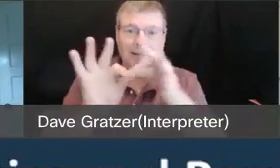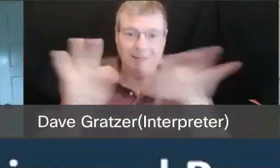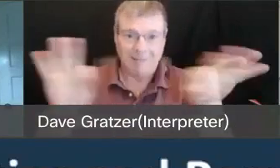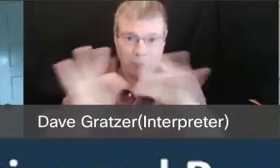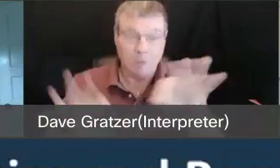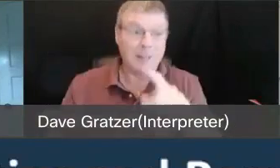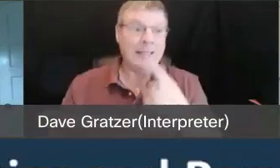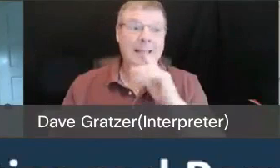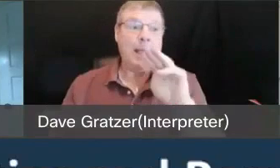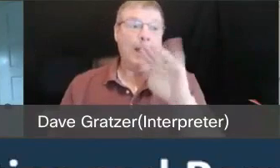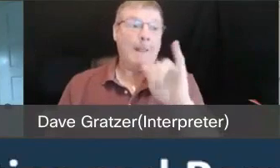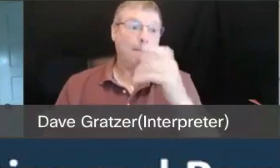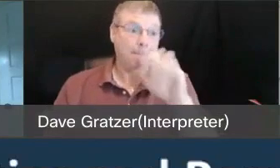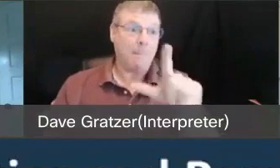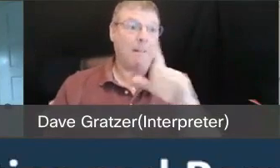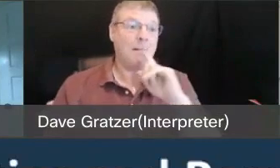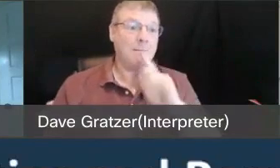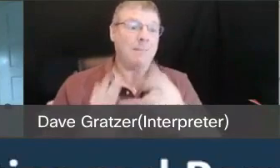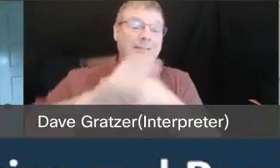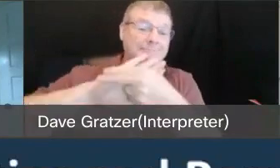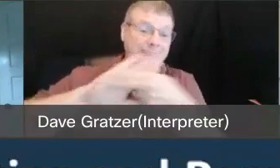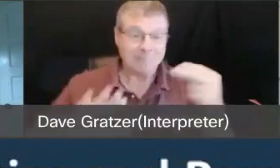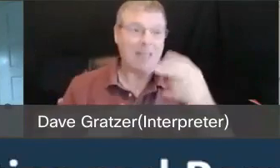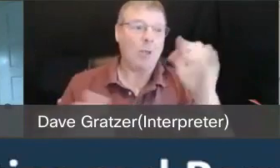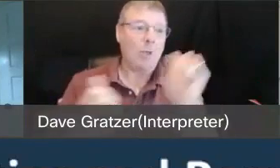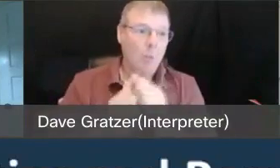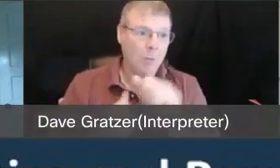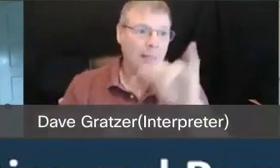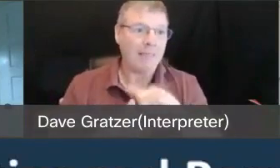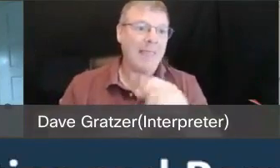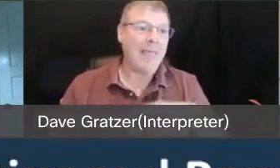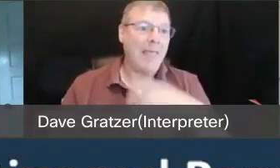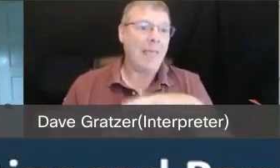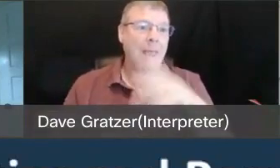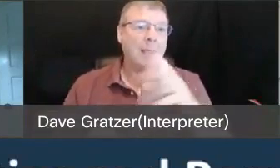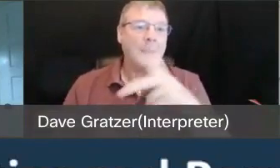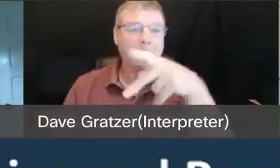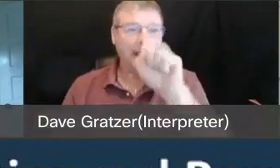"Michael has been diagnosed as a paranoid schizophrenic and has Posttraumatic Stress Disorder".